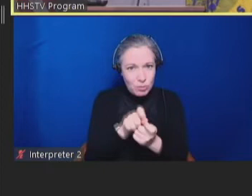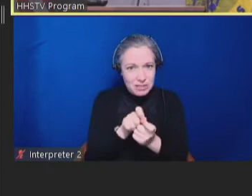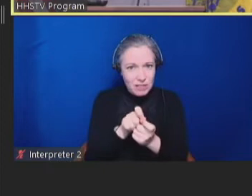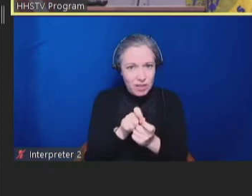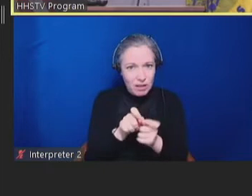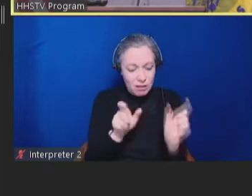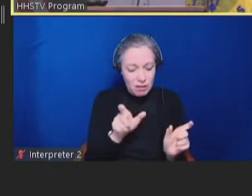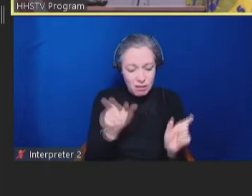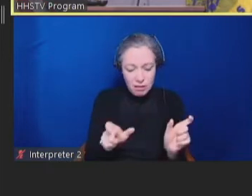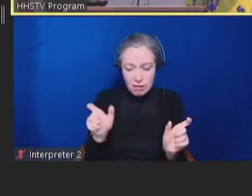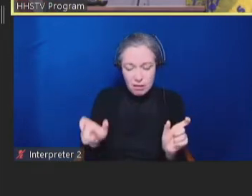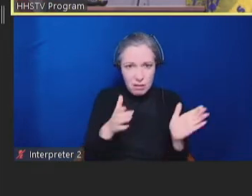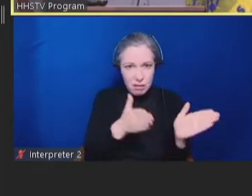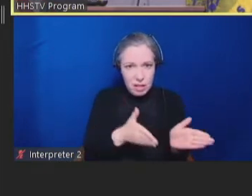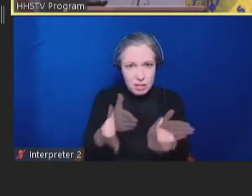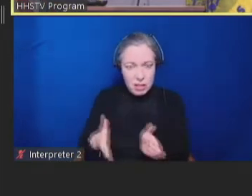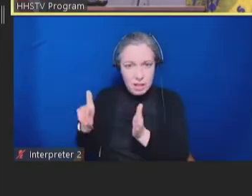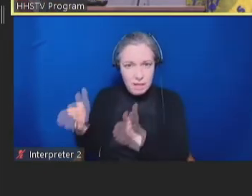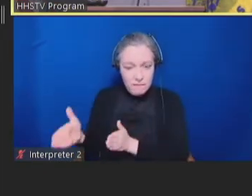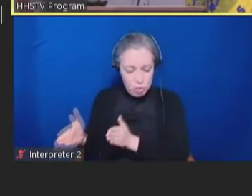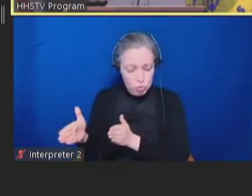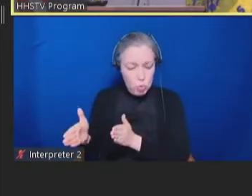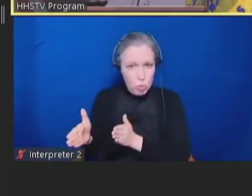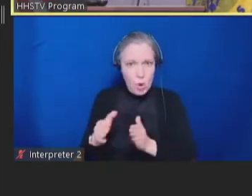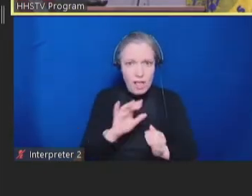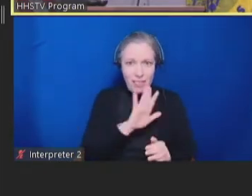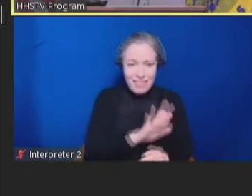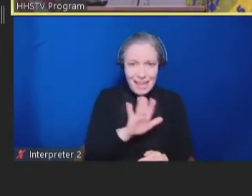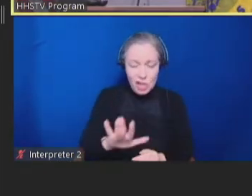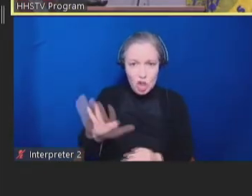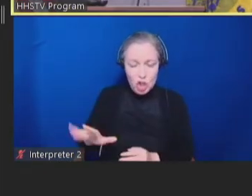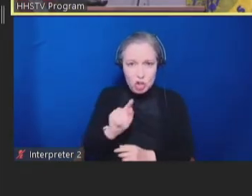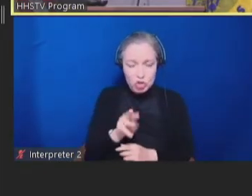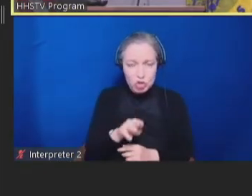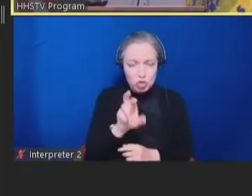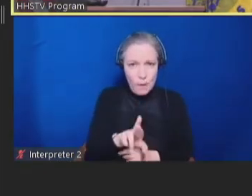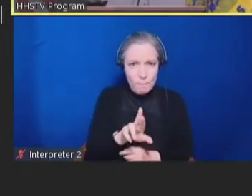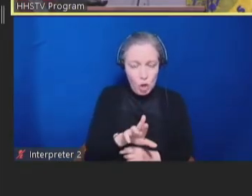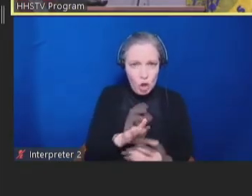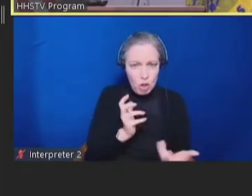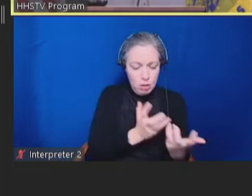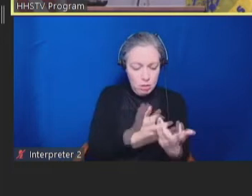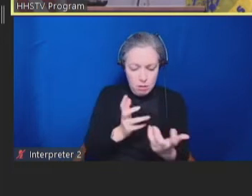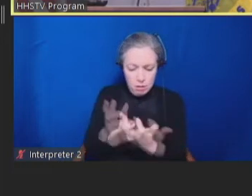arising in passenger mutations. So, now raising an important therapeutic challenge,